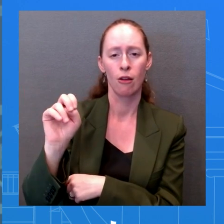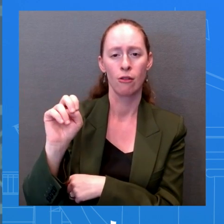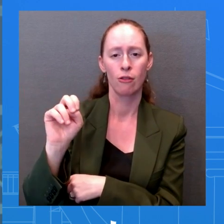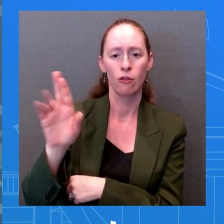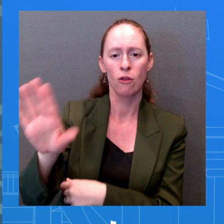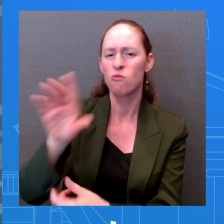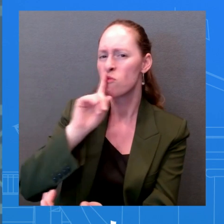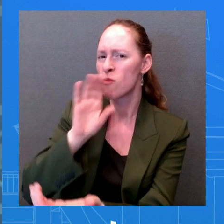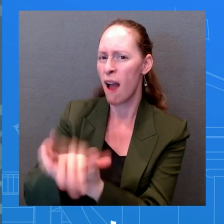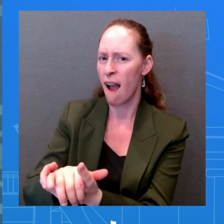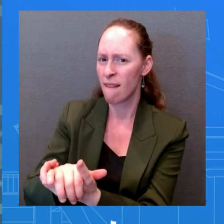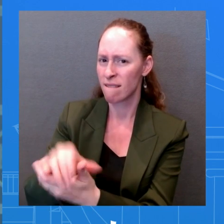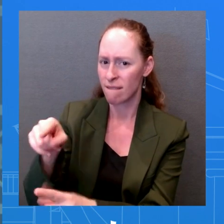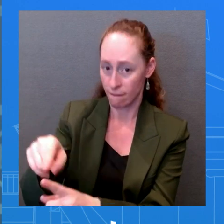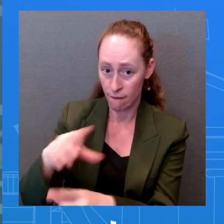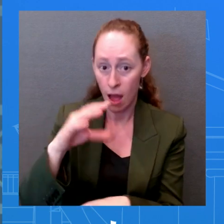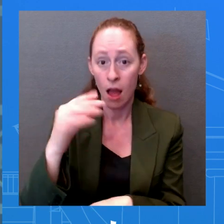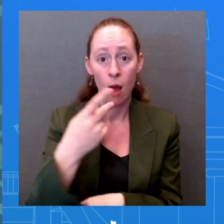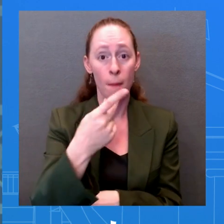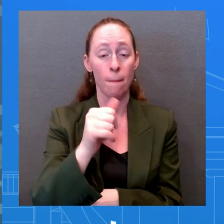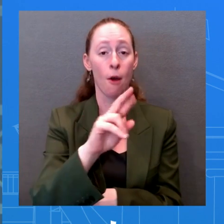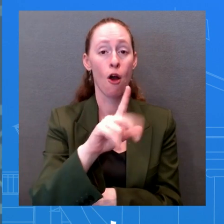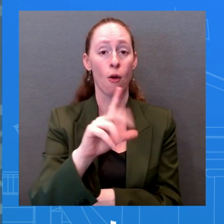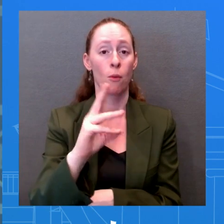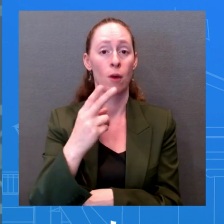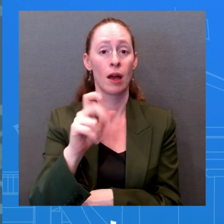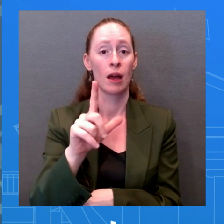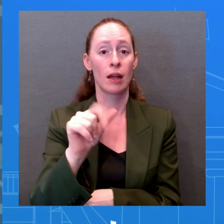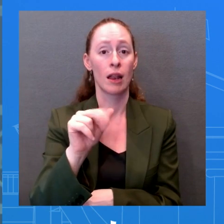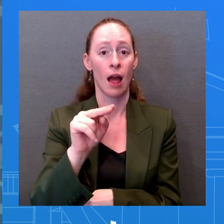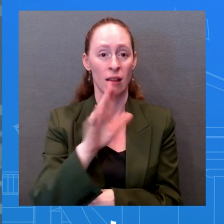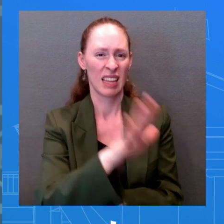to bringing their family members home safely. As we have said before,